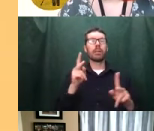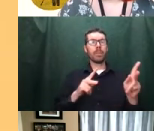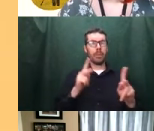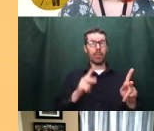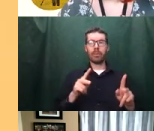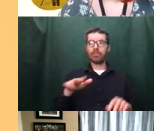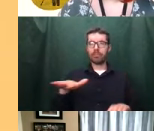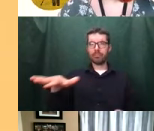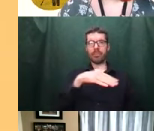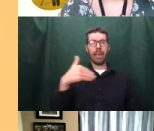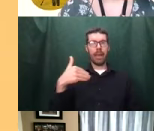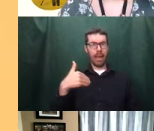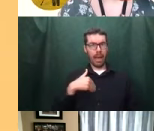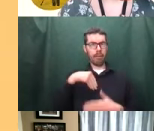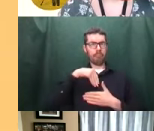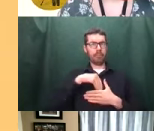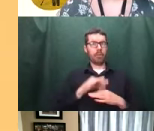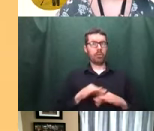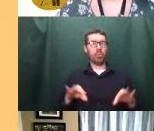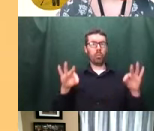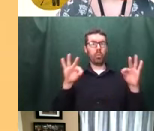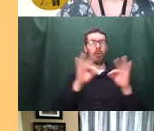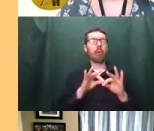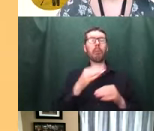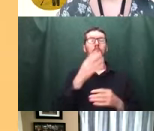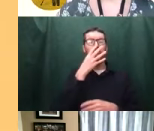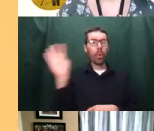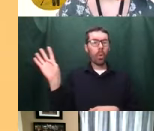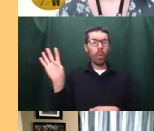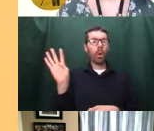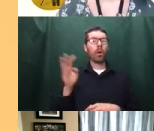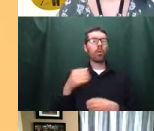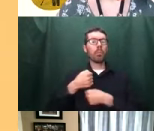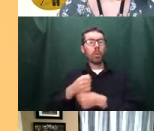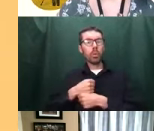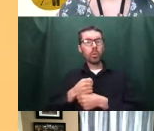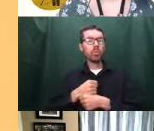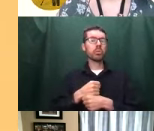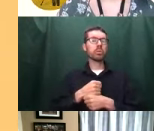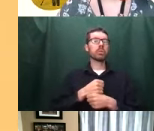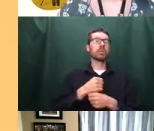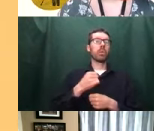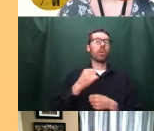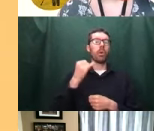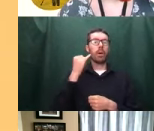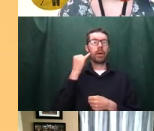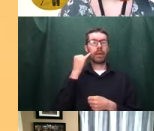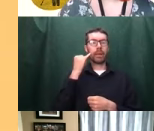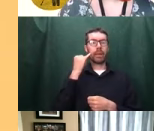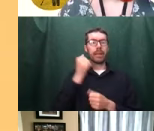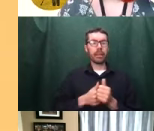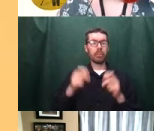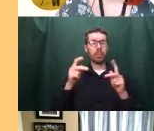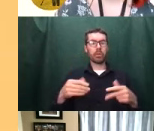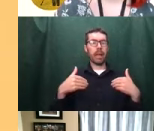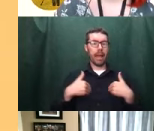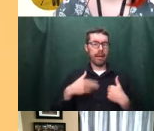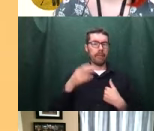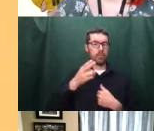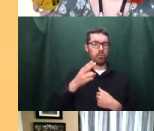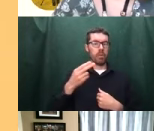relations and capitalist notions of productivity. Each person is full of history and life experience.